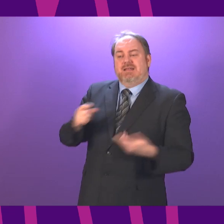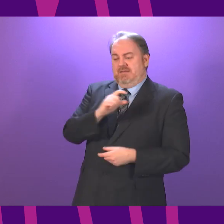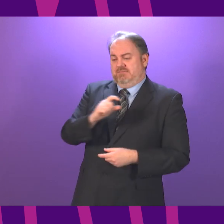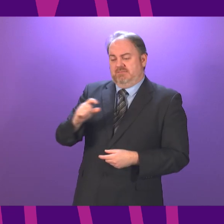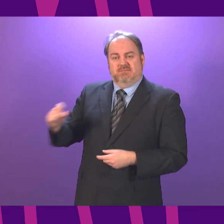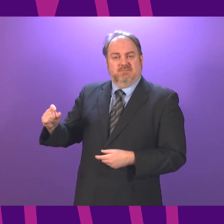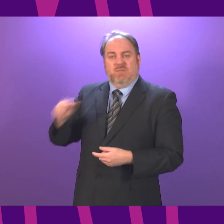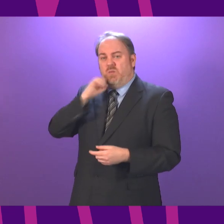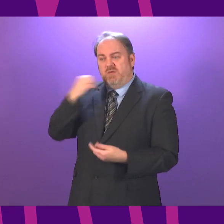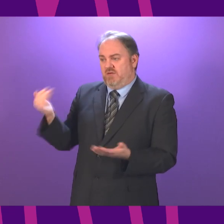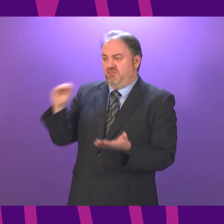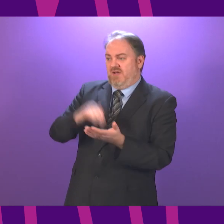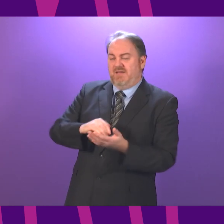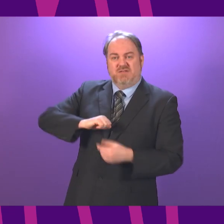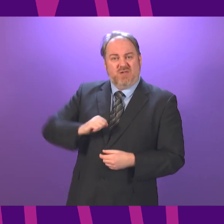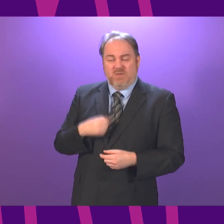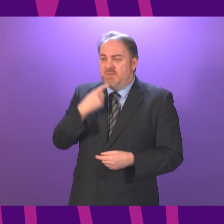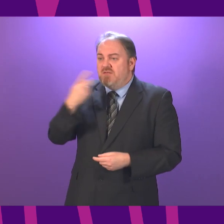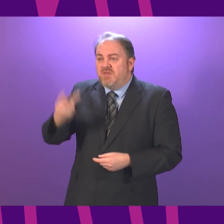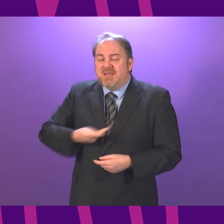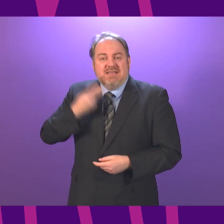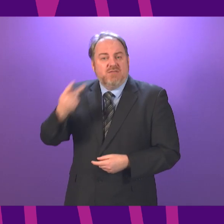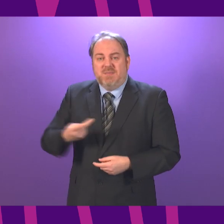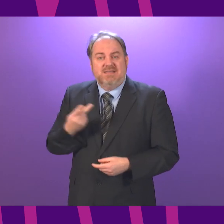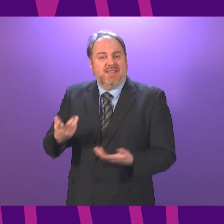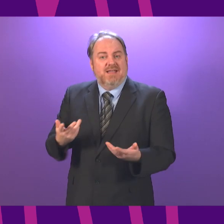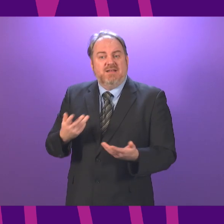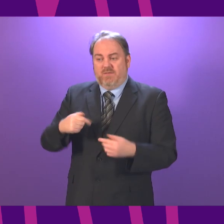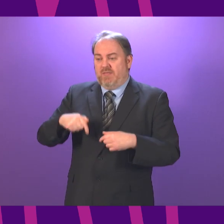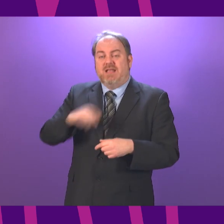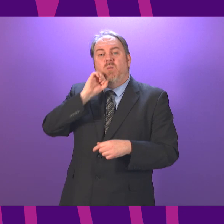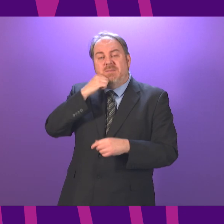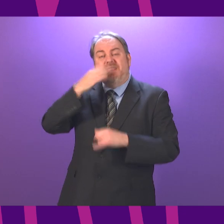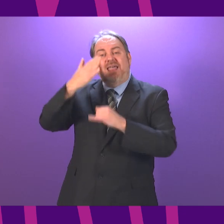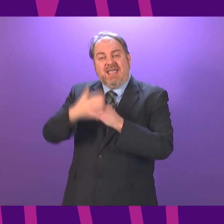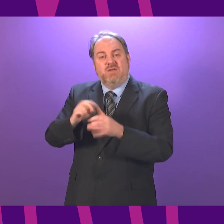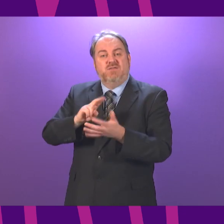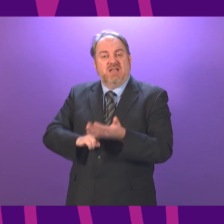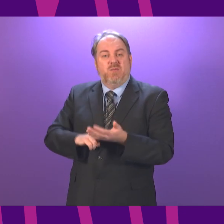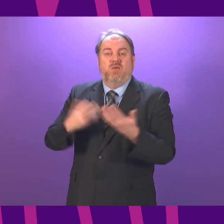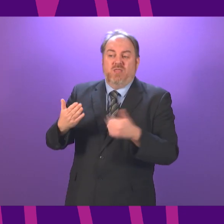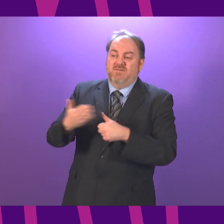have been saying that consistently throughout this year. There is no change in that; that is what we